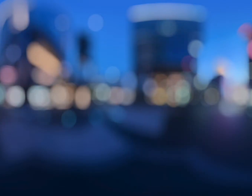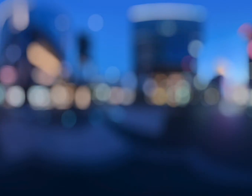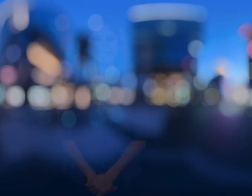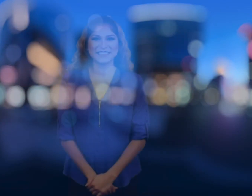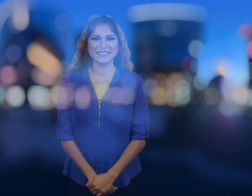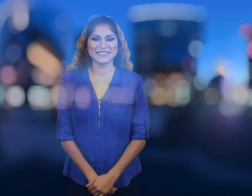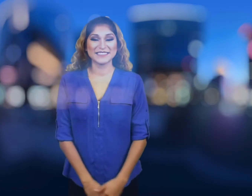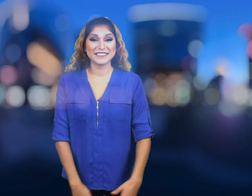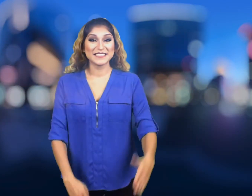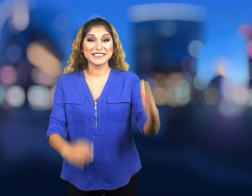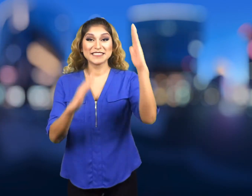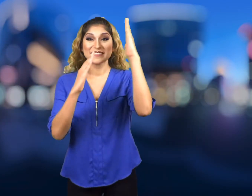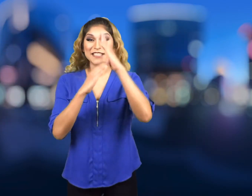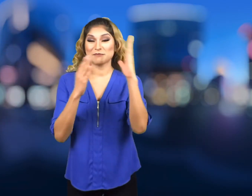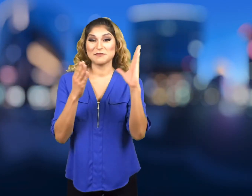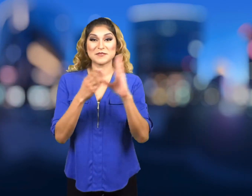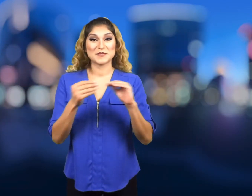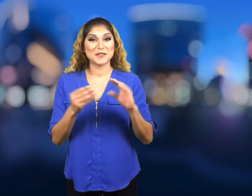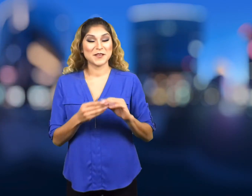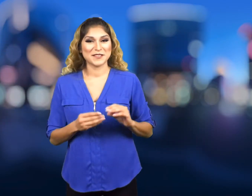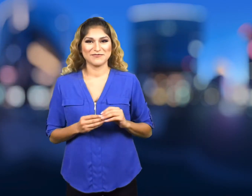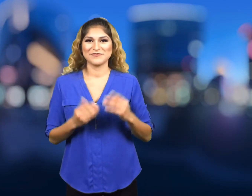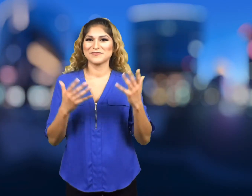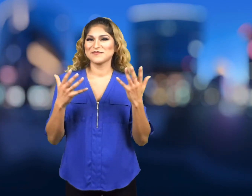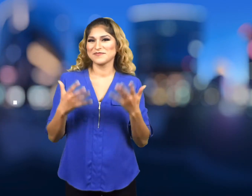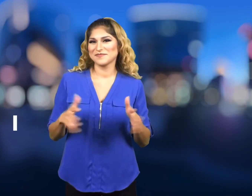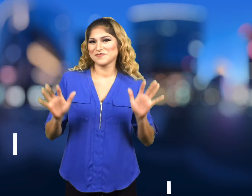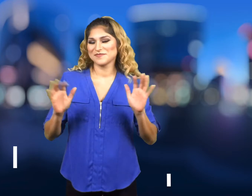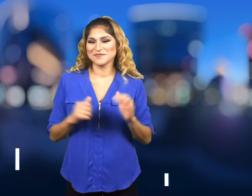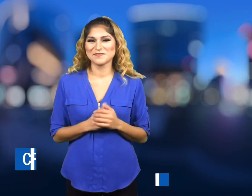And those are your top stories for today.